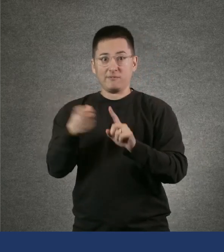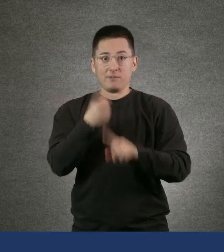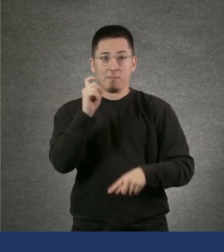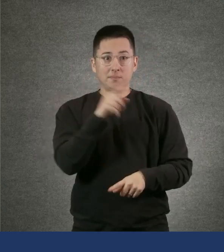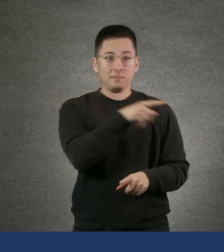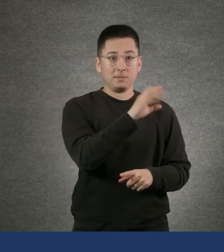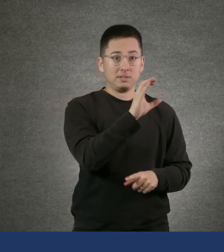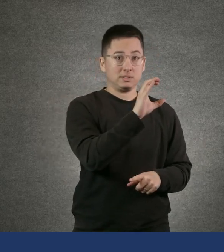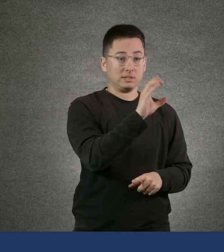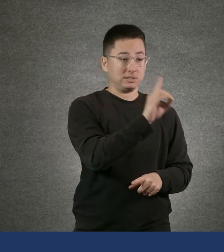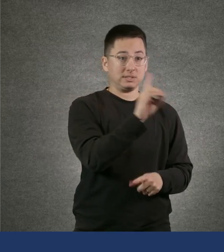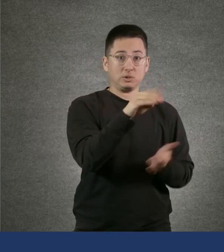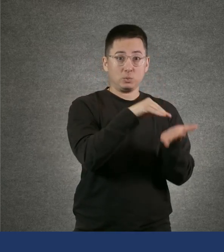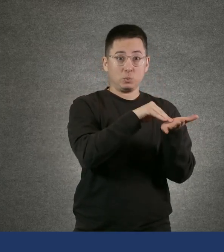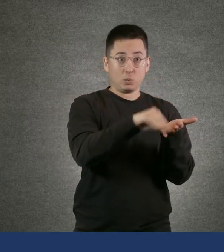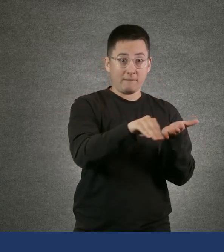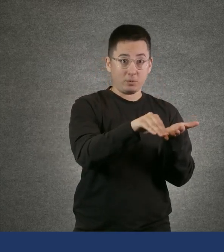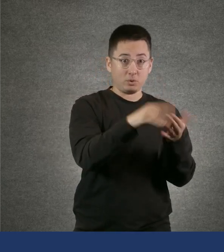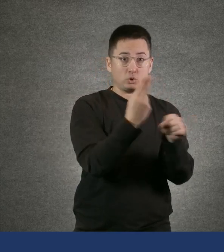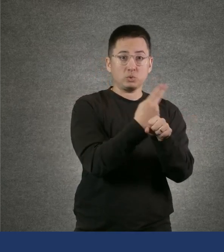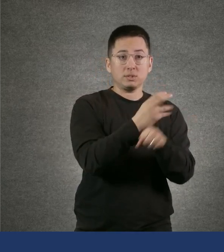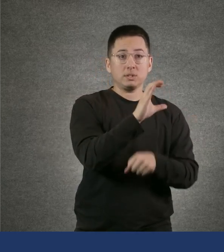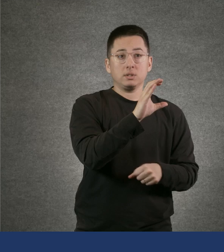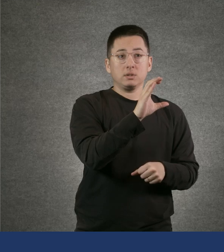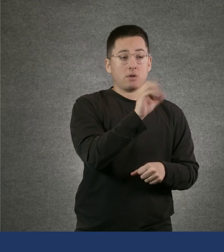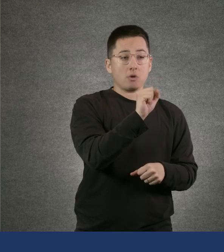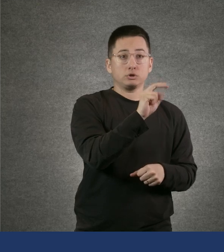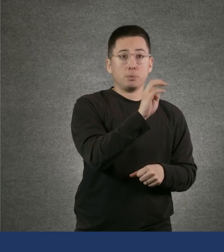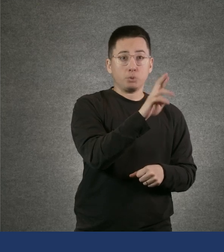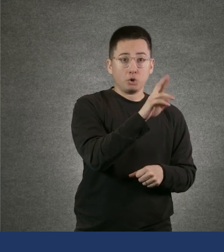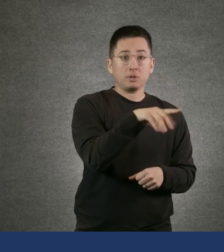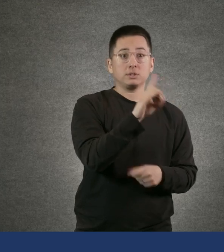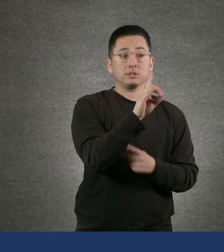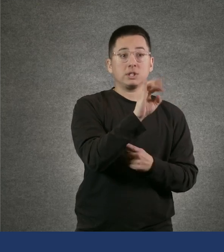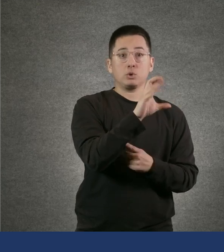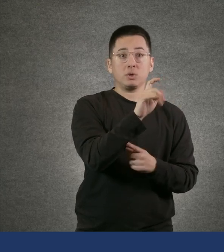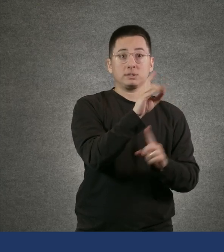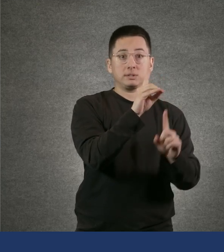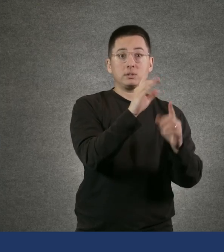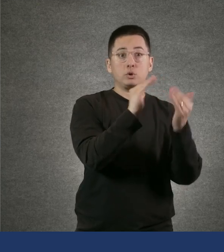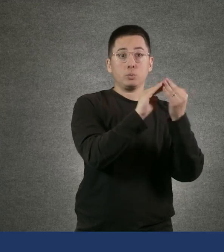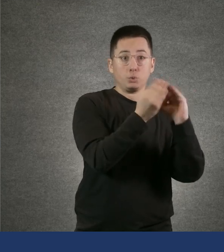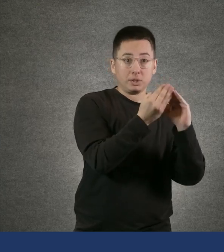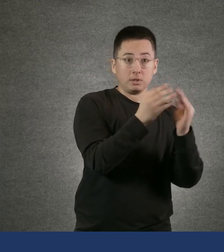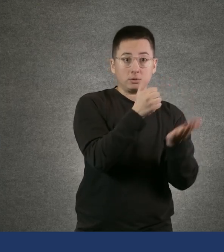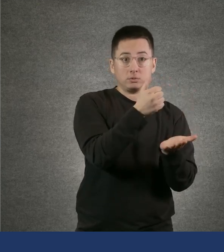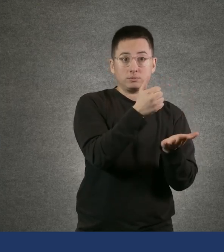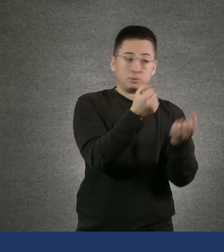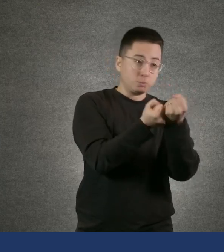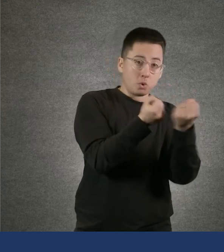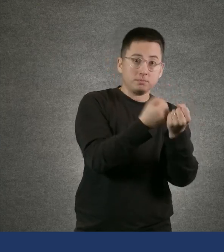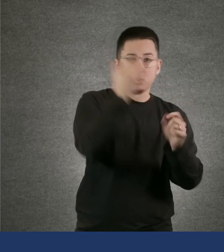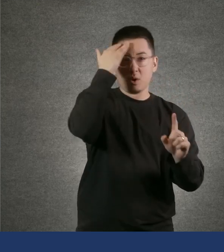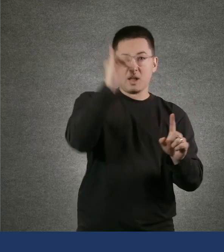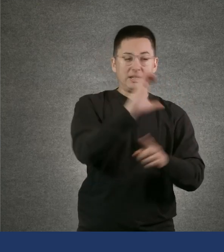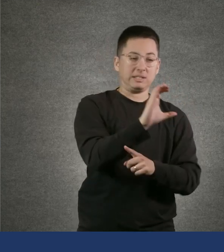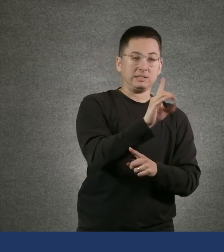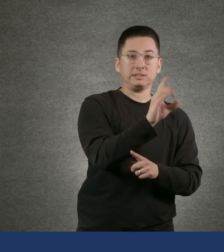known as CDCS, option to the DD Waiver using Individualized Home Supports, known as IHS.